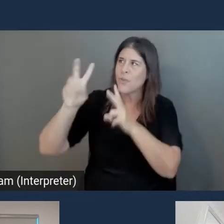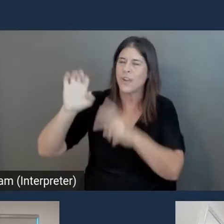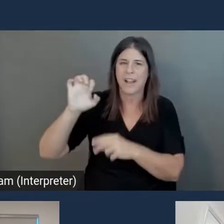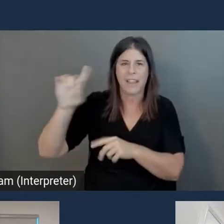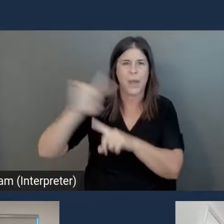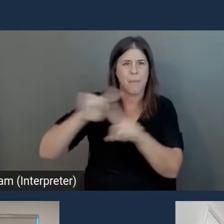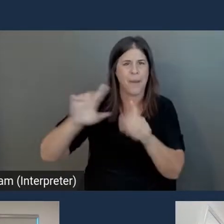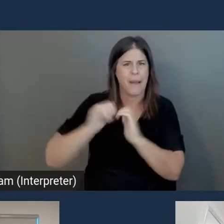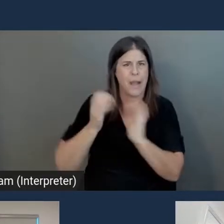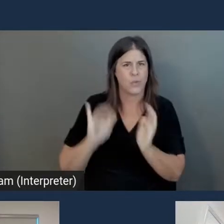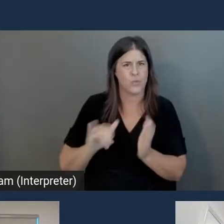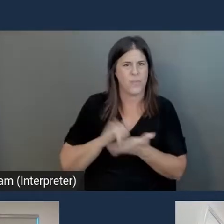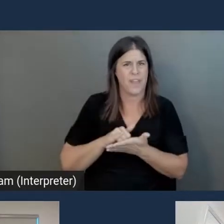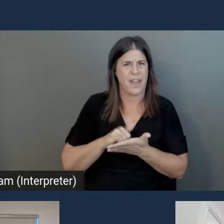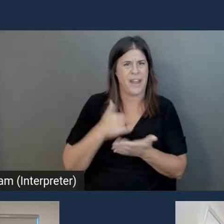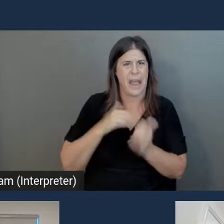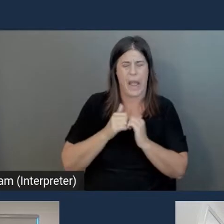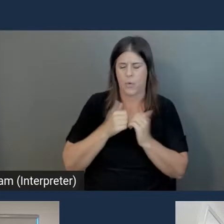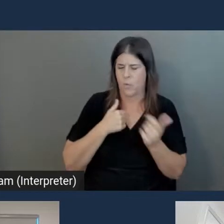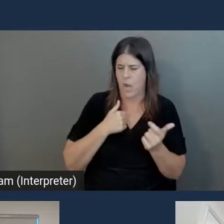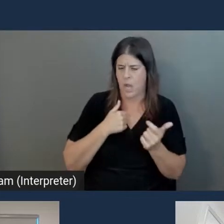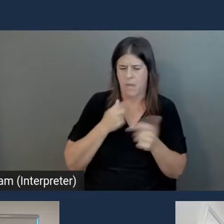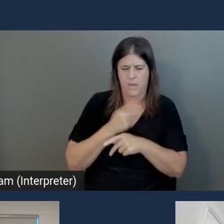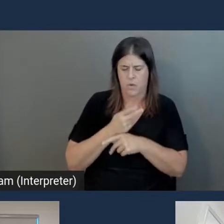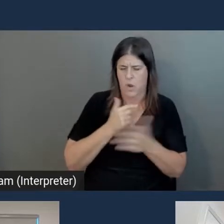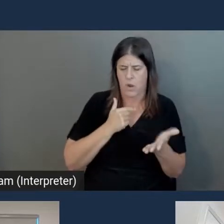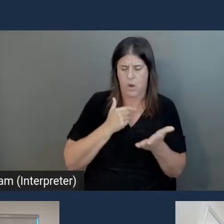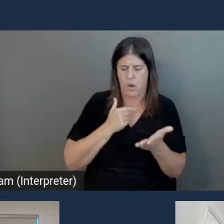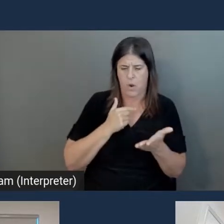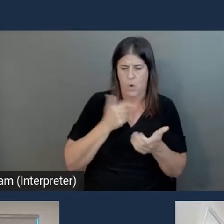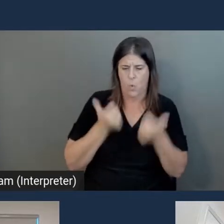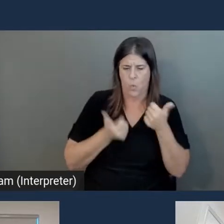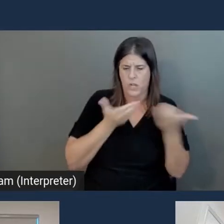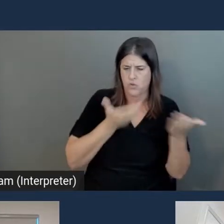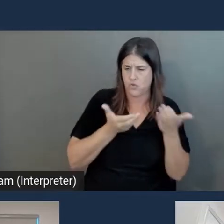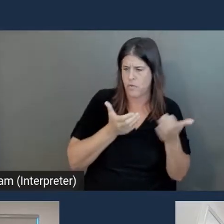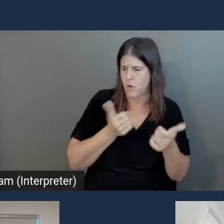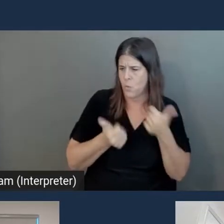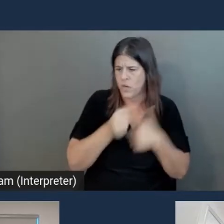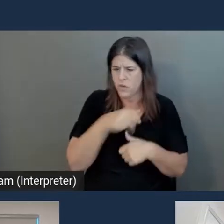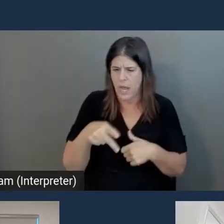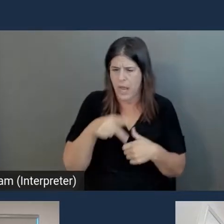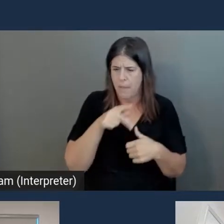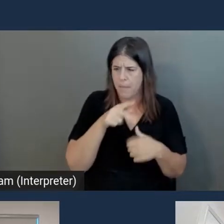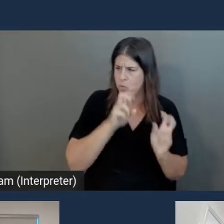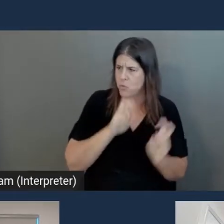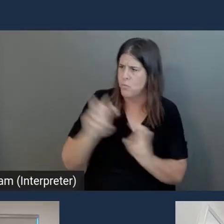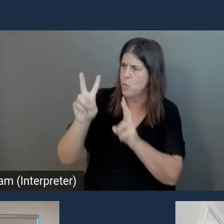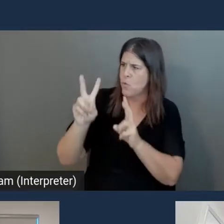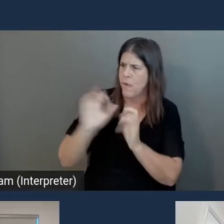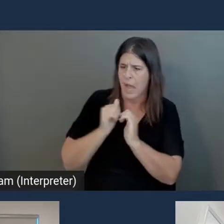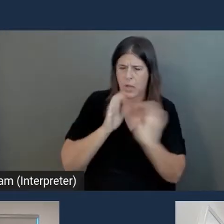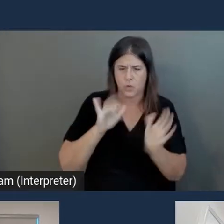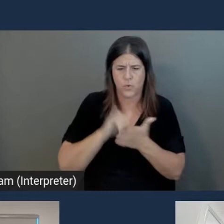How do you basically figure out what servers or applications to move to and what fashion, the problem becomes pretty daunting,